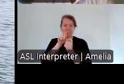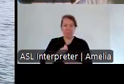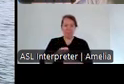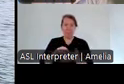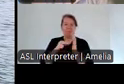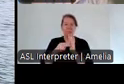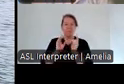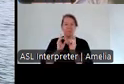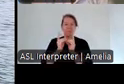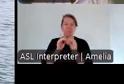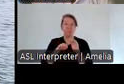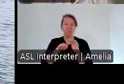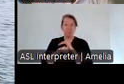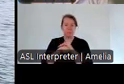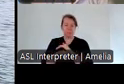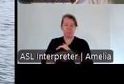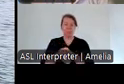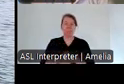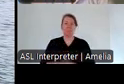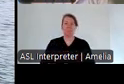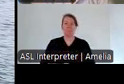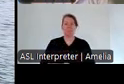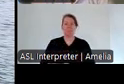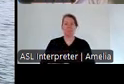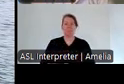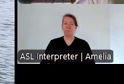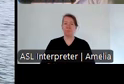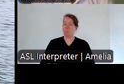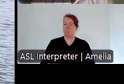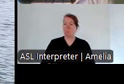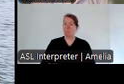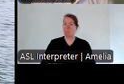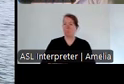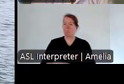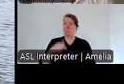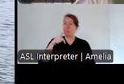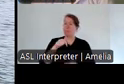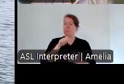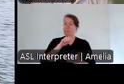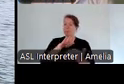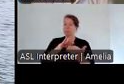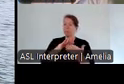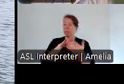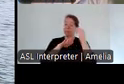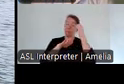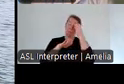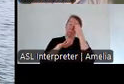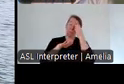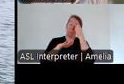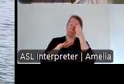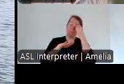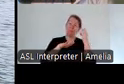Um, so I would say for this approach a plus is that it's definitely active discussion.